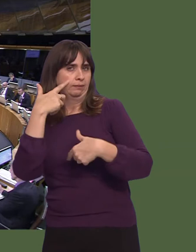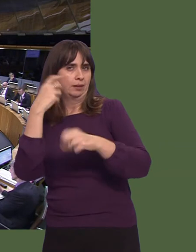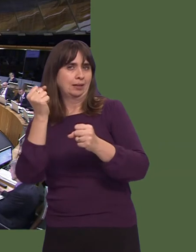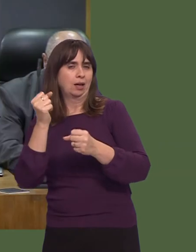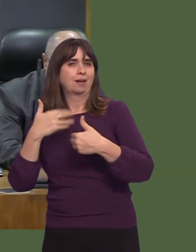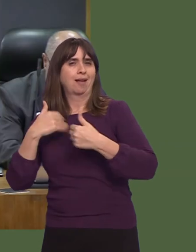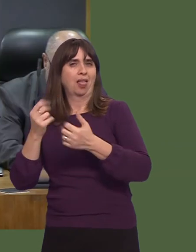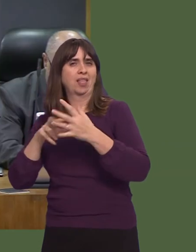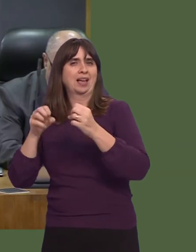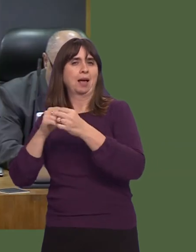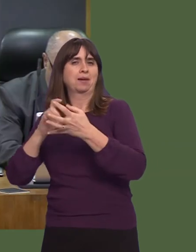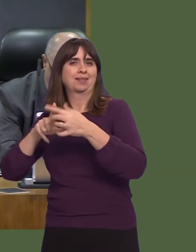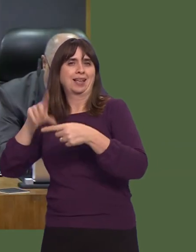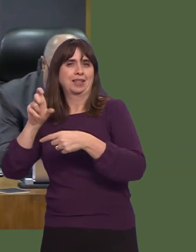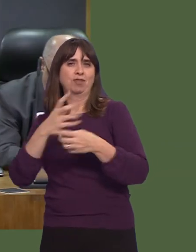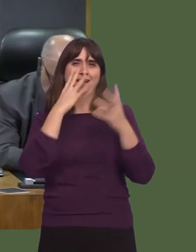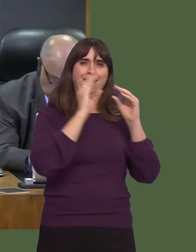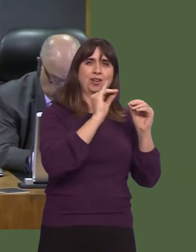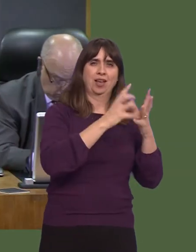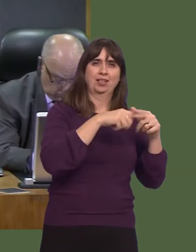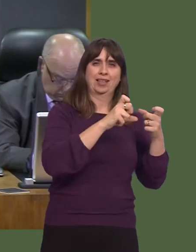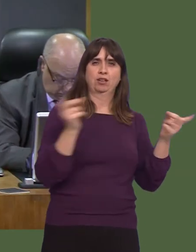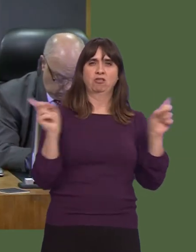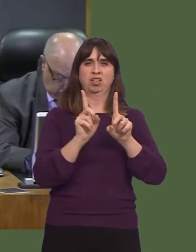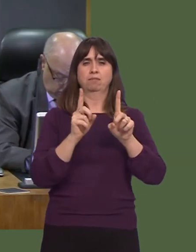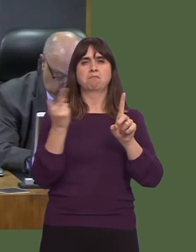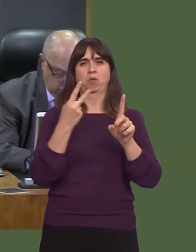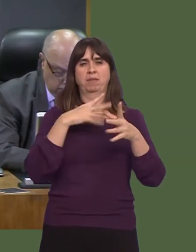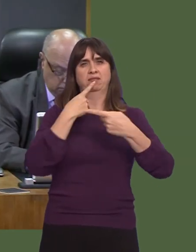and the education Secretary announced additional investment for child and adolescent mental